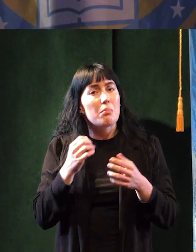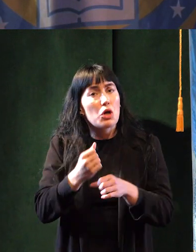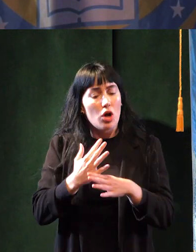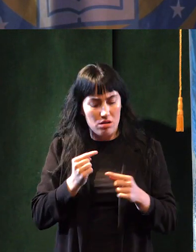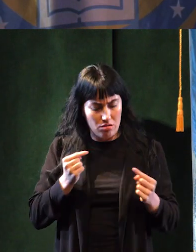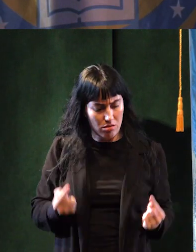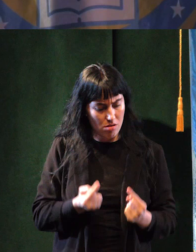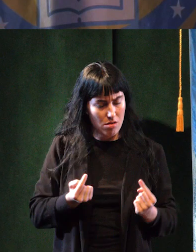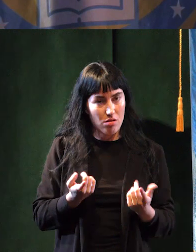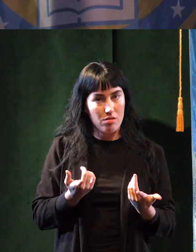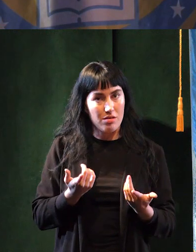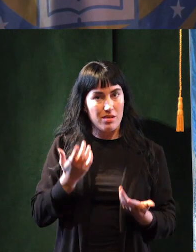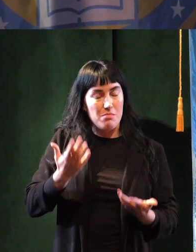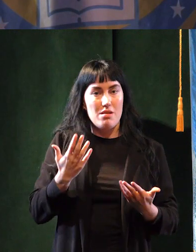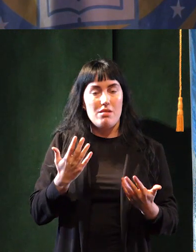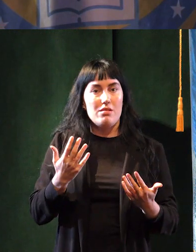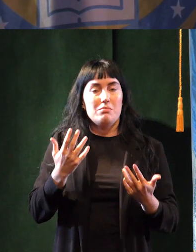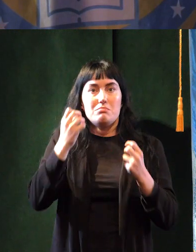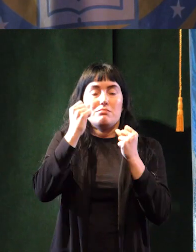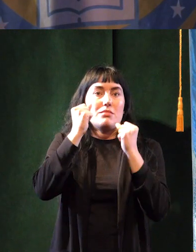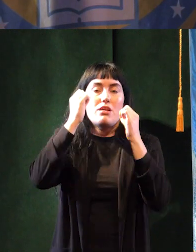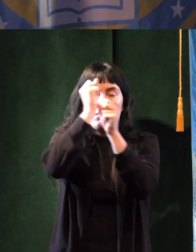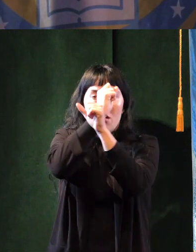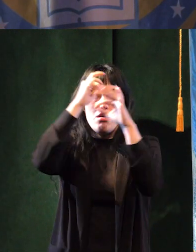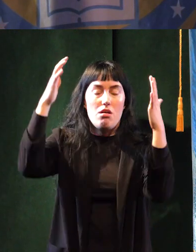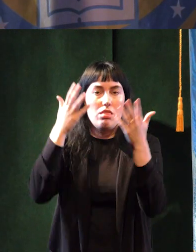but they may also yield unbelievable wonders you never thought you'd